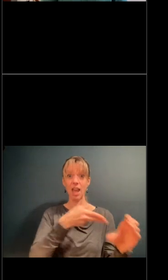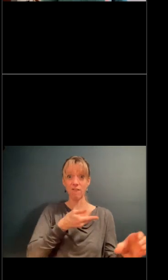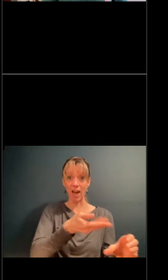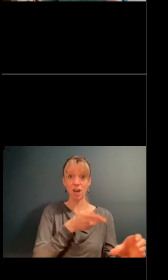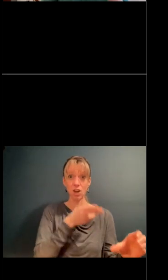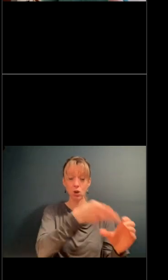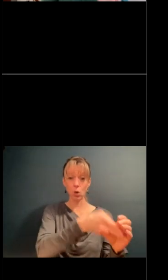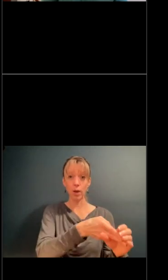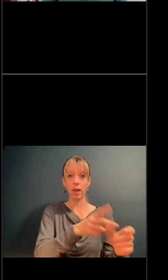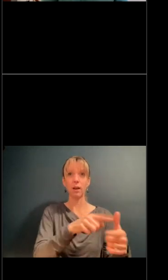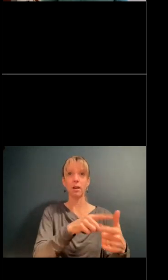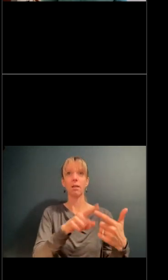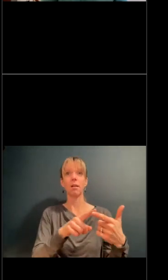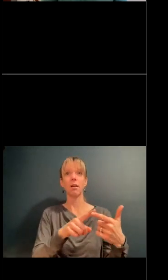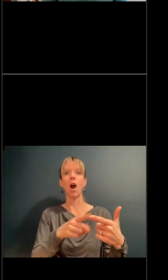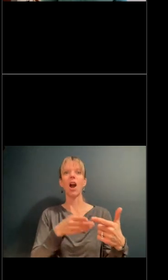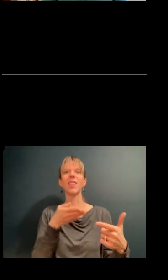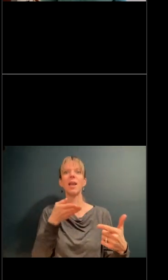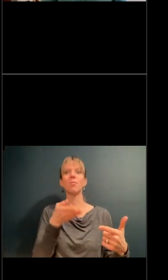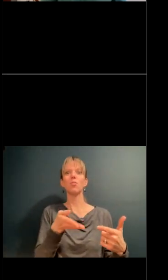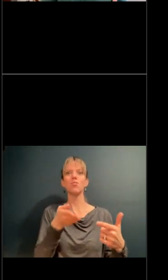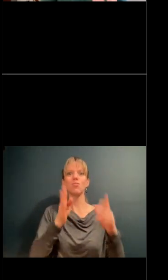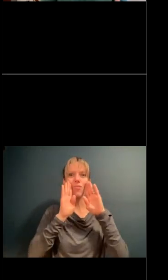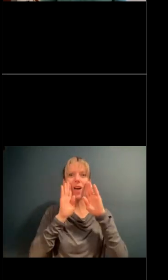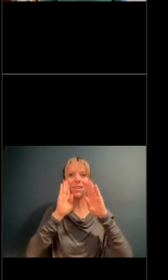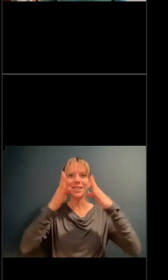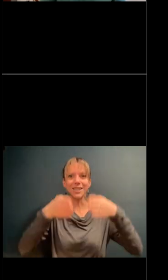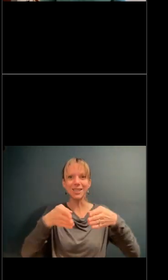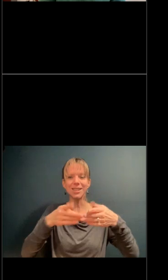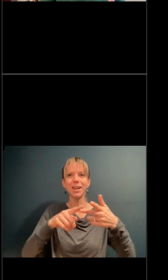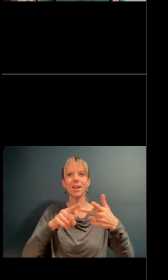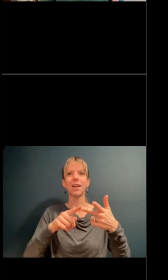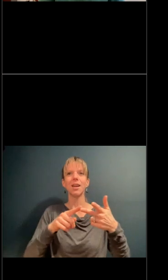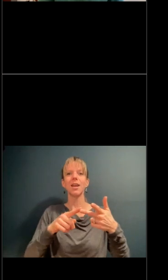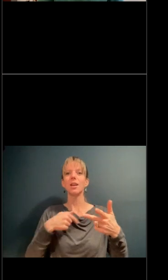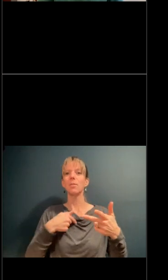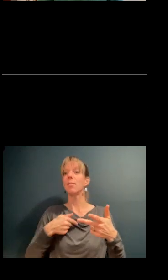Are they experiencing a warm welcome? Are they well known, and known well?